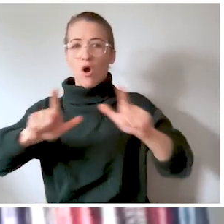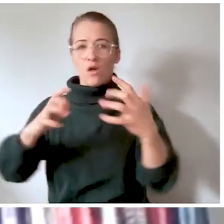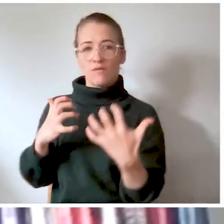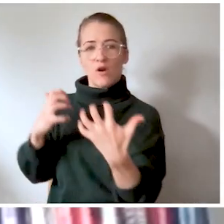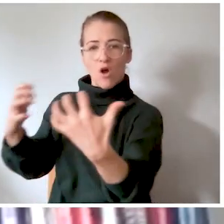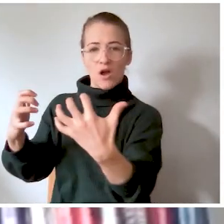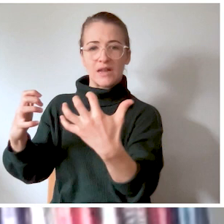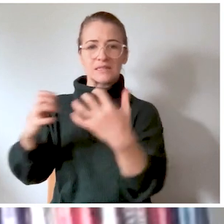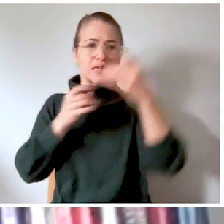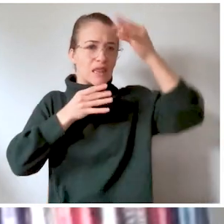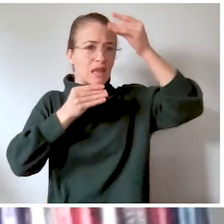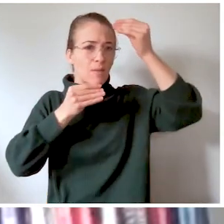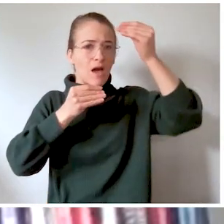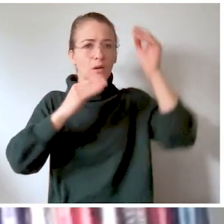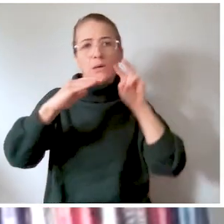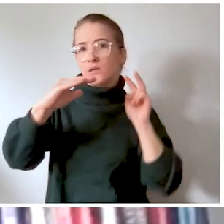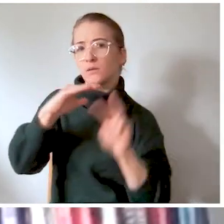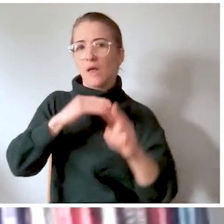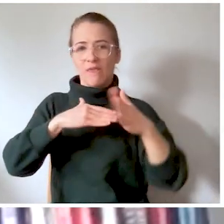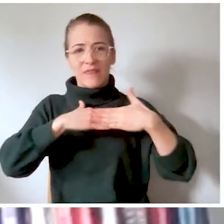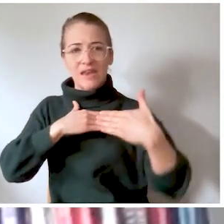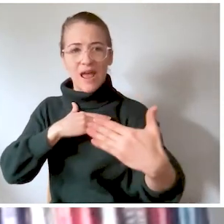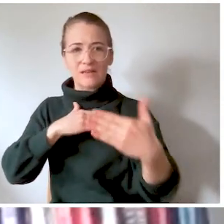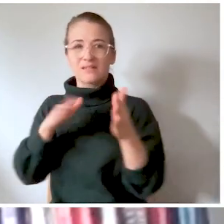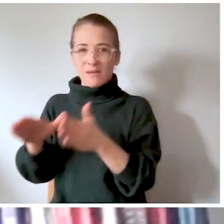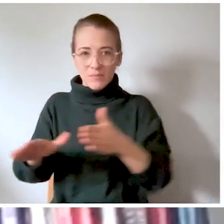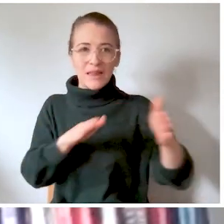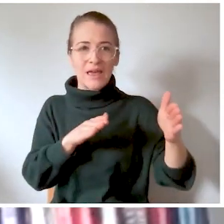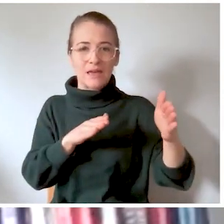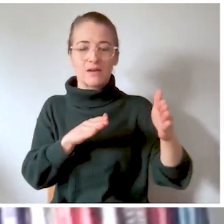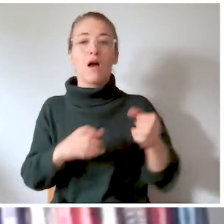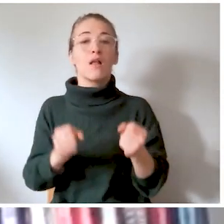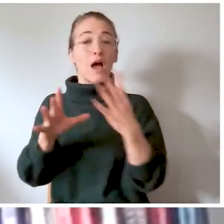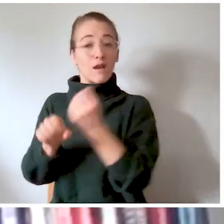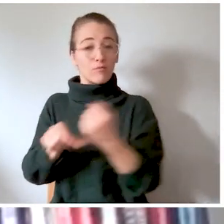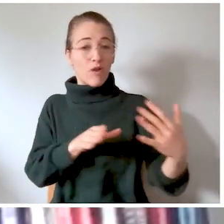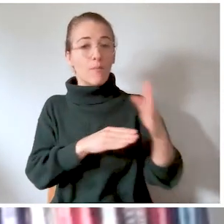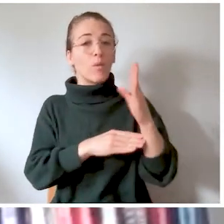to the next one and preparing accordingly. A lot of this preparation will be good for not only snowstorms,